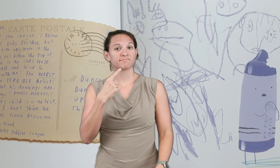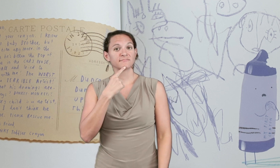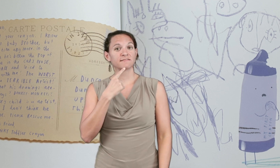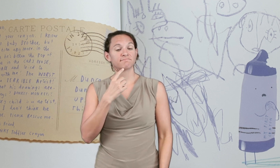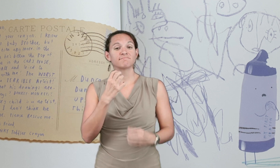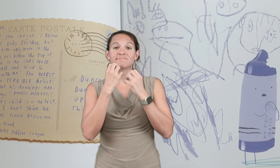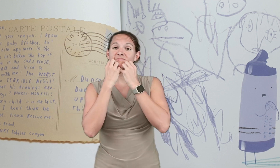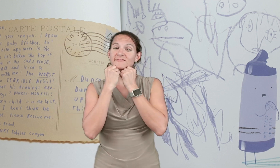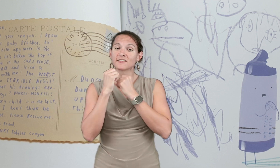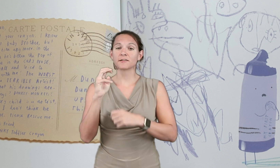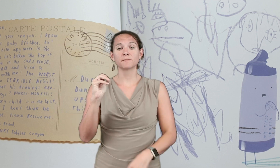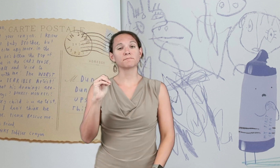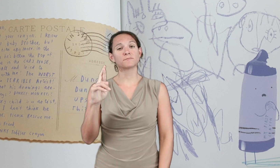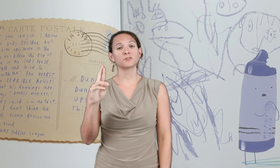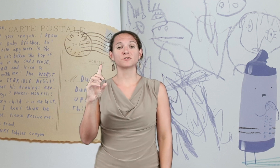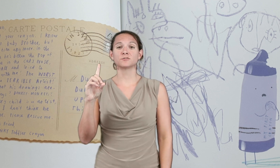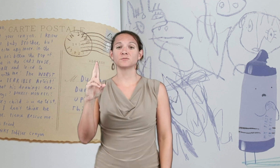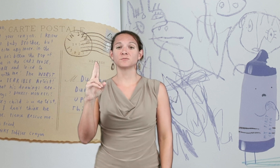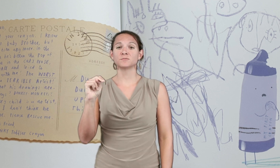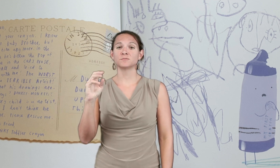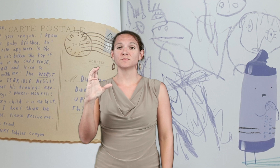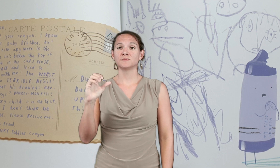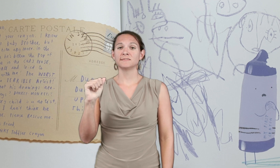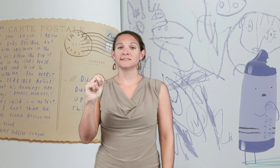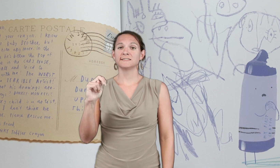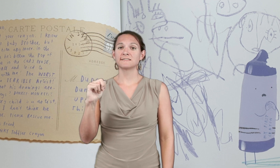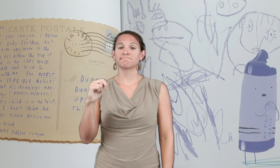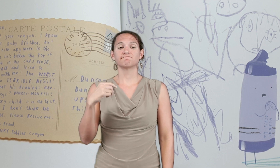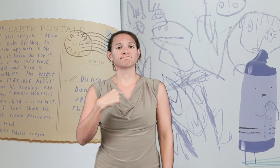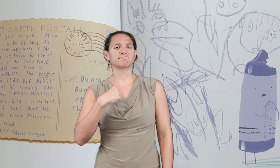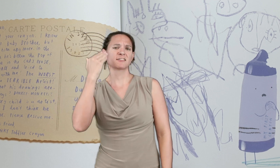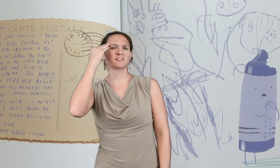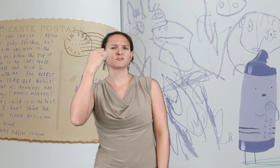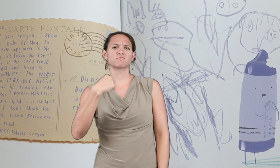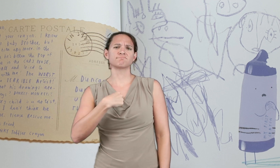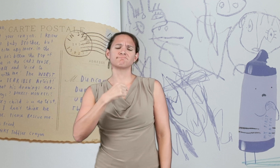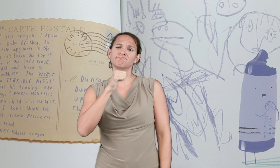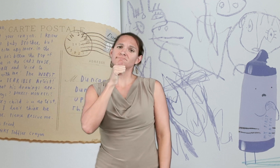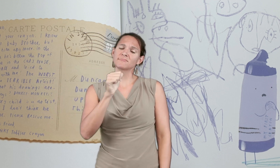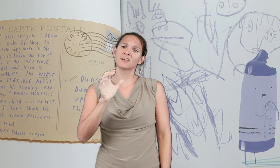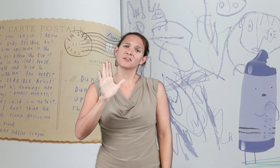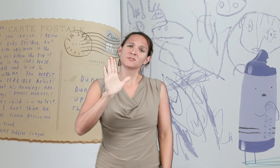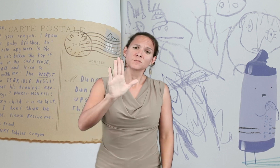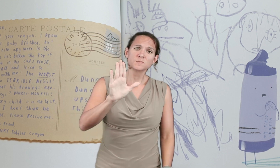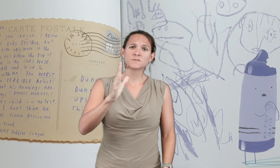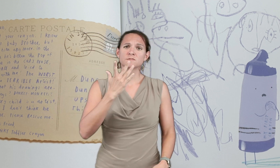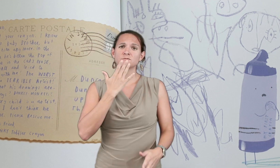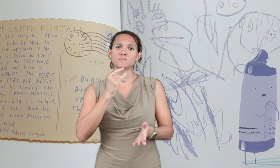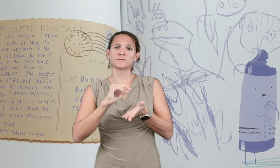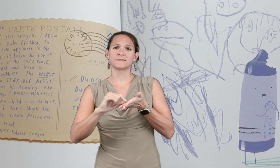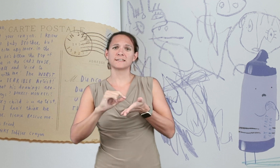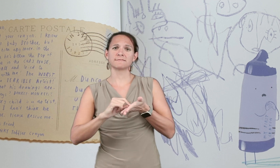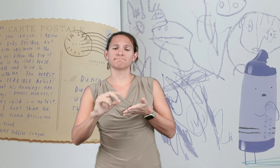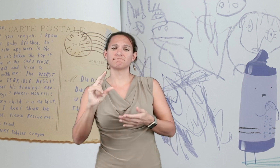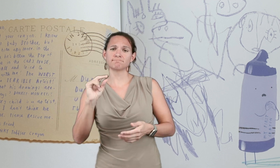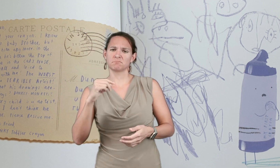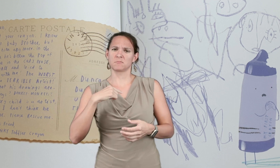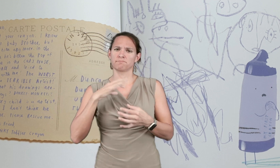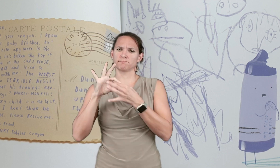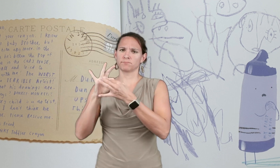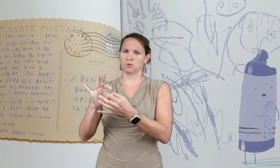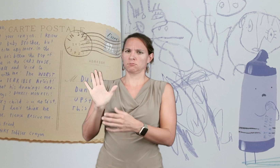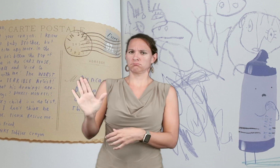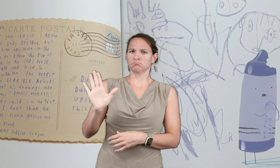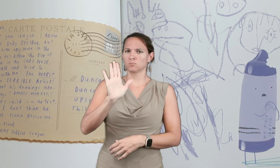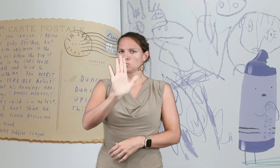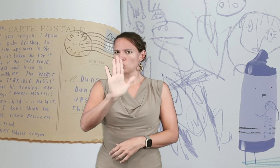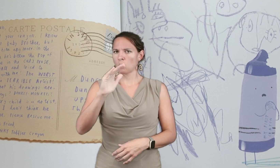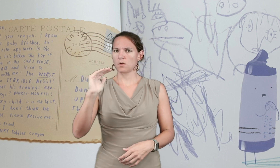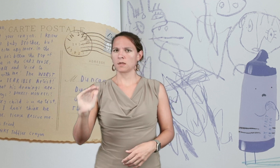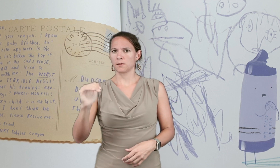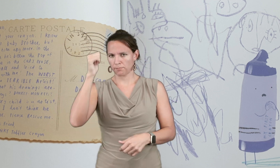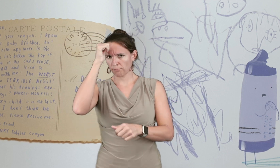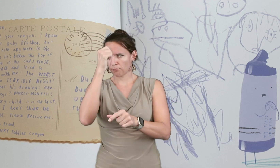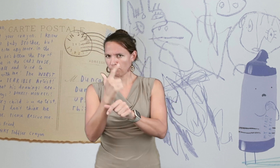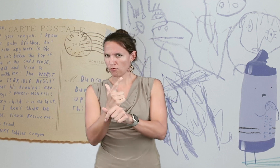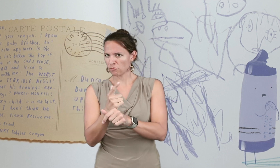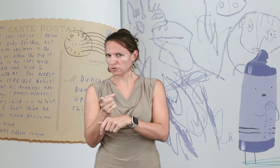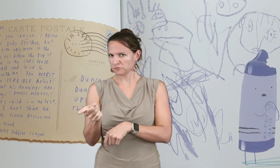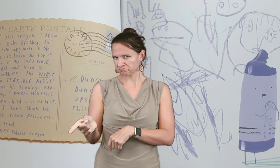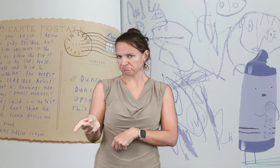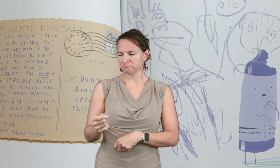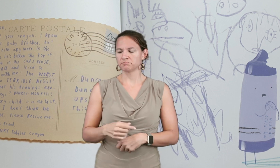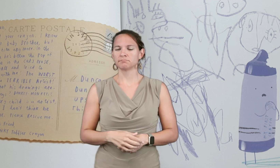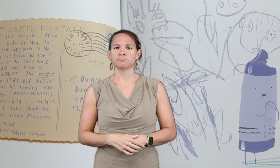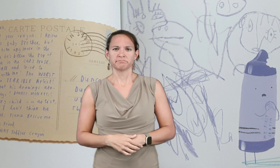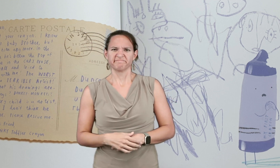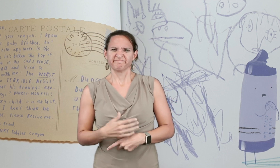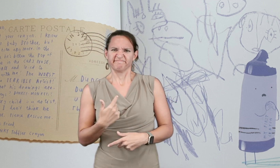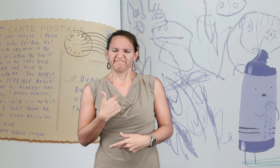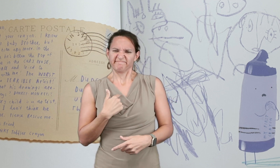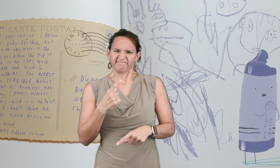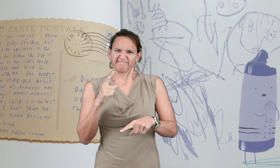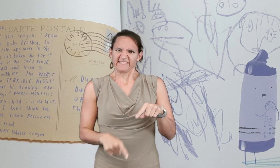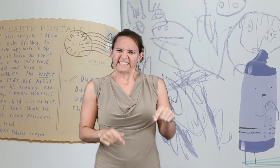The next postcard says, “Dear Mr. Duncan, I know I'm not your crayon. No. I know I belong to your